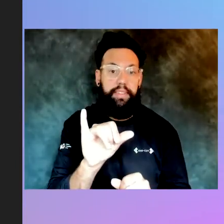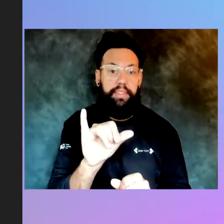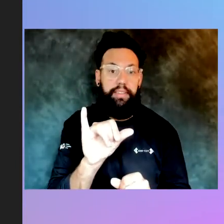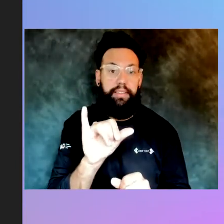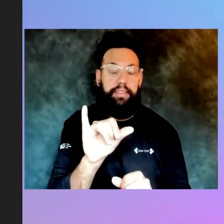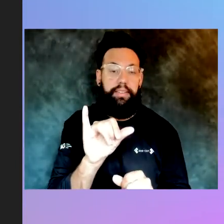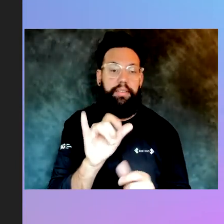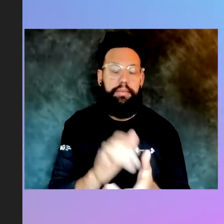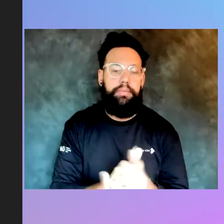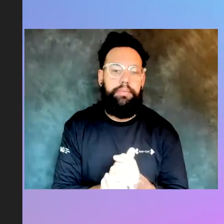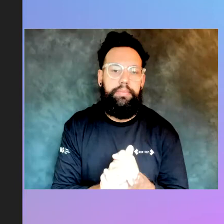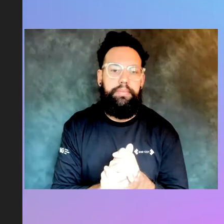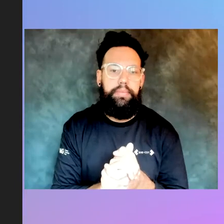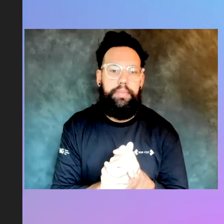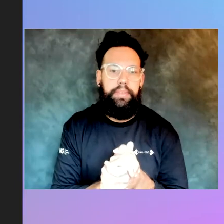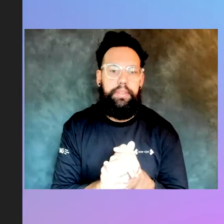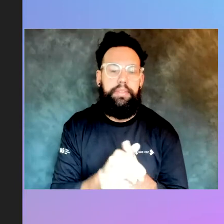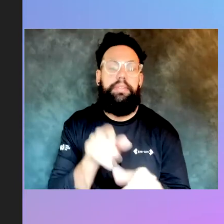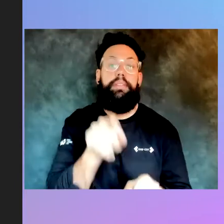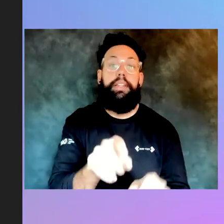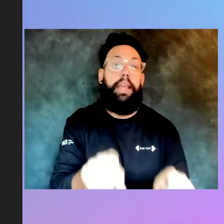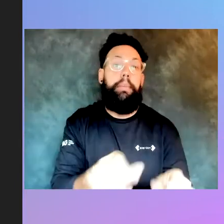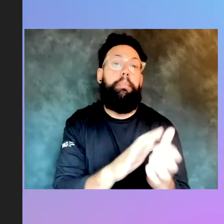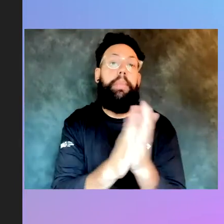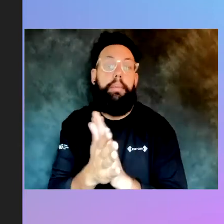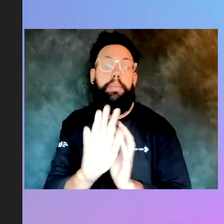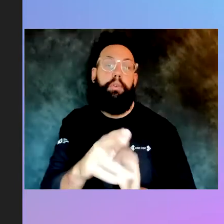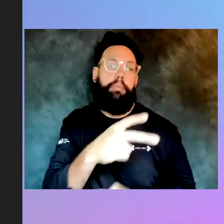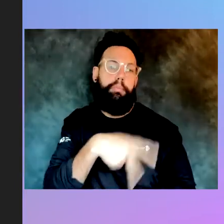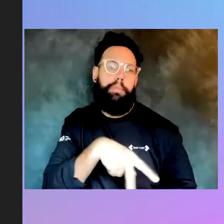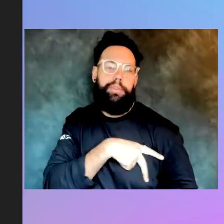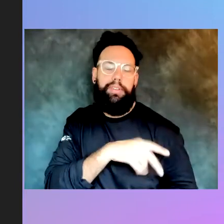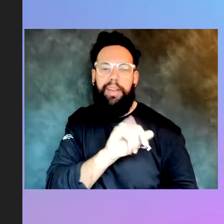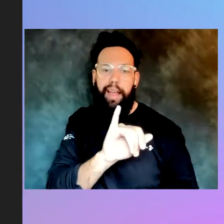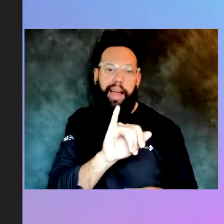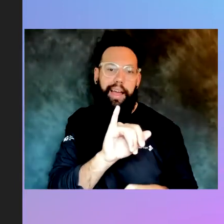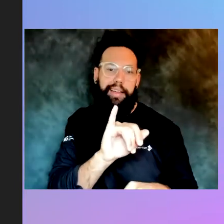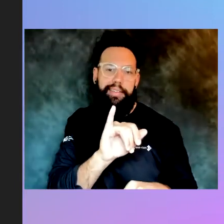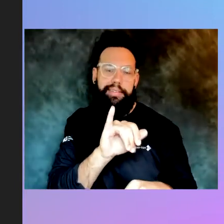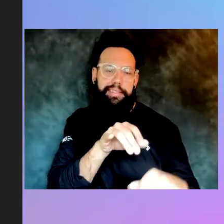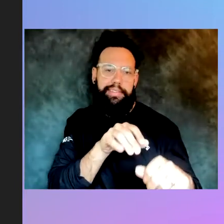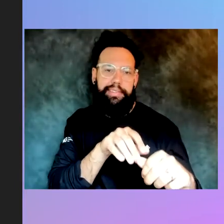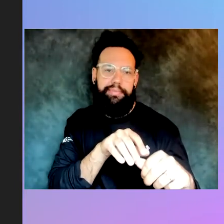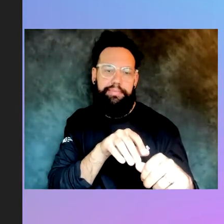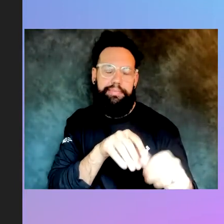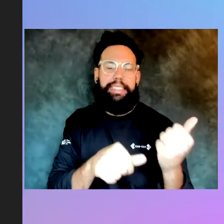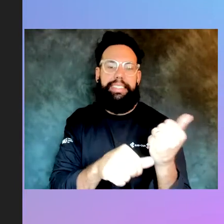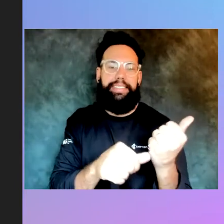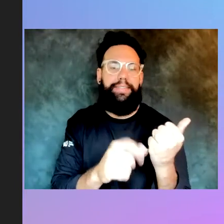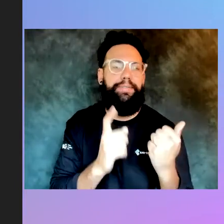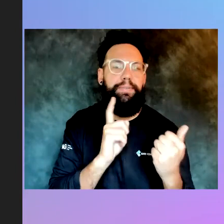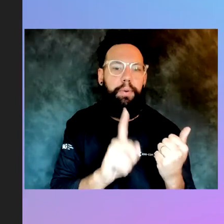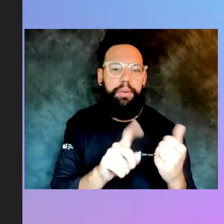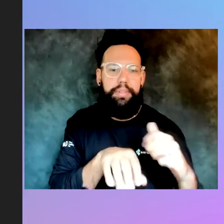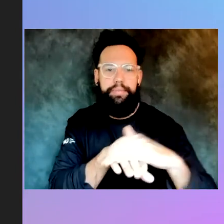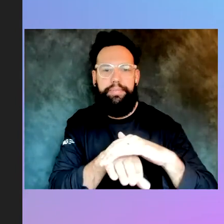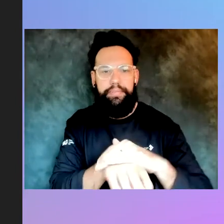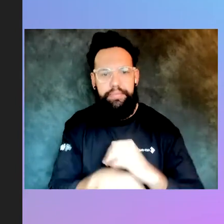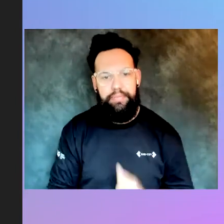chat to become your personal AI assistant for accessibility. Now that we have verified it